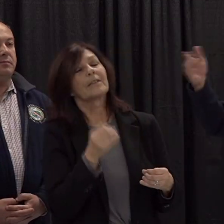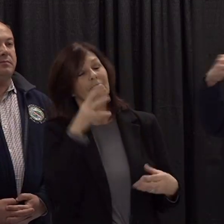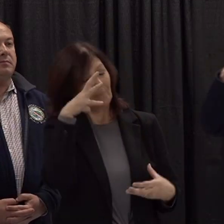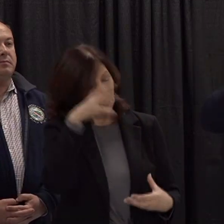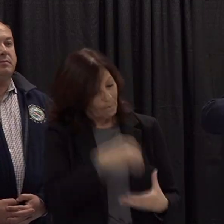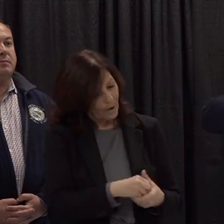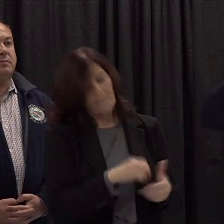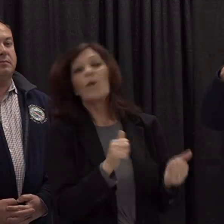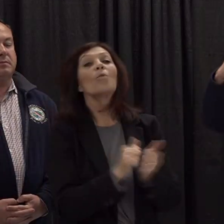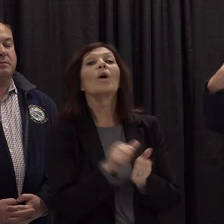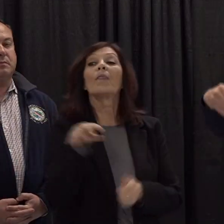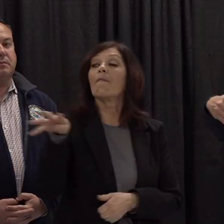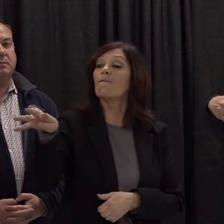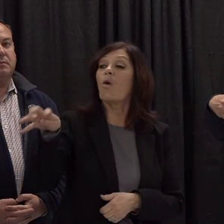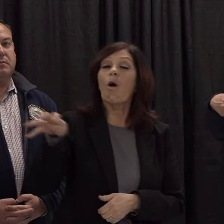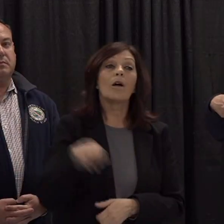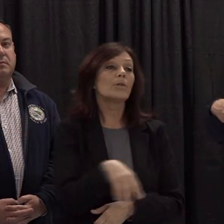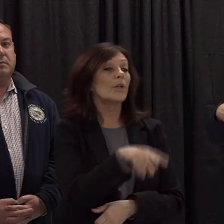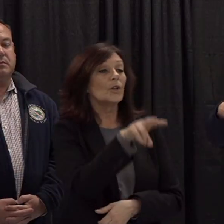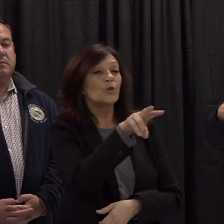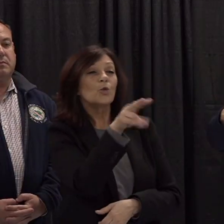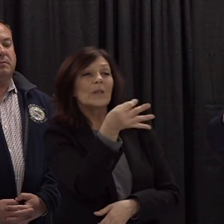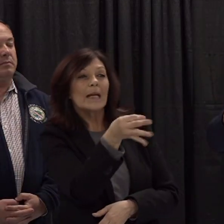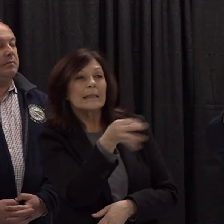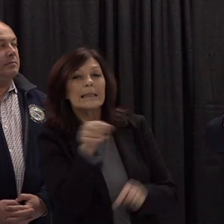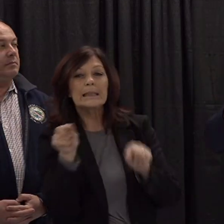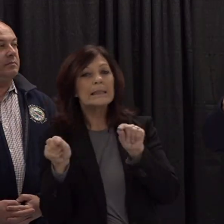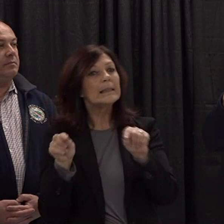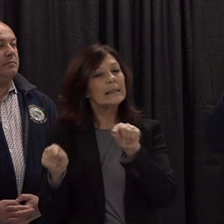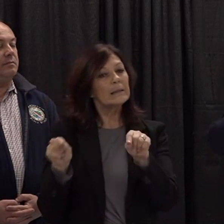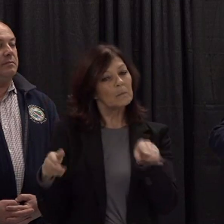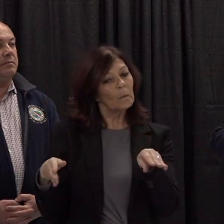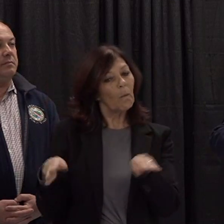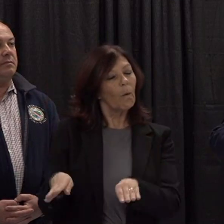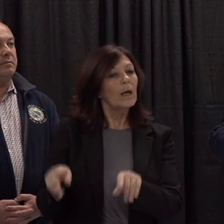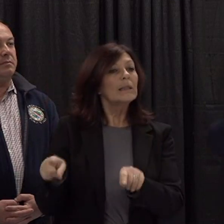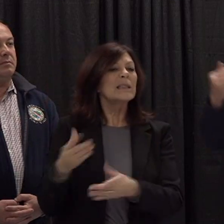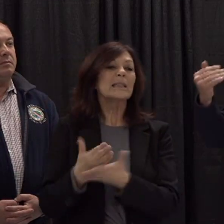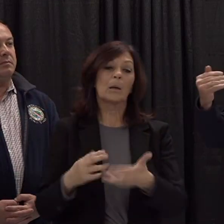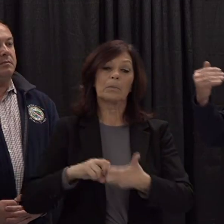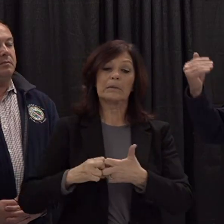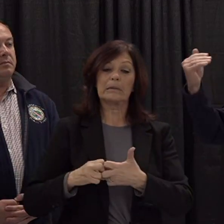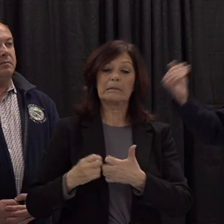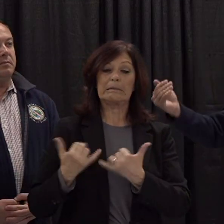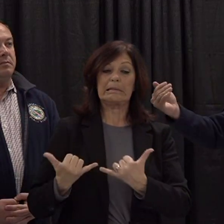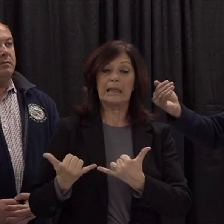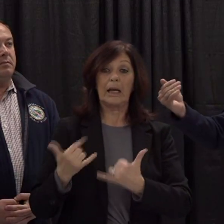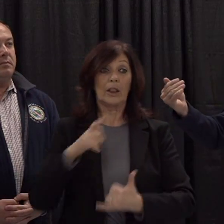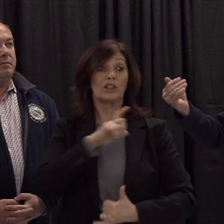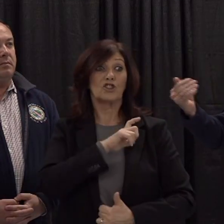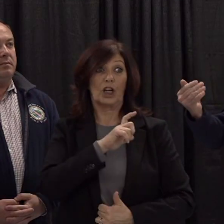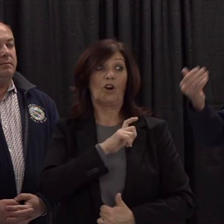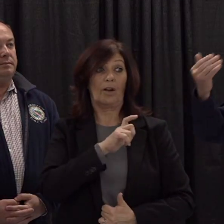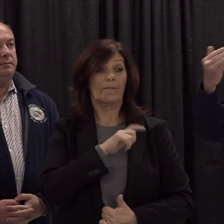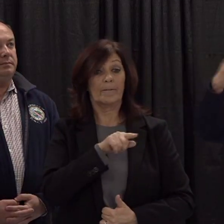been intimately involved with the 400 and the 219 and and they there were some issues with that earlier to the point where the Sheriff's Office in